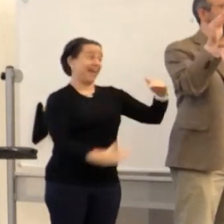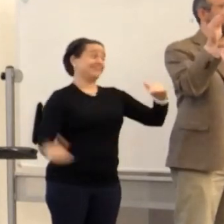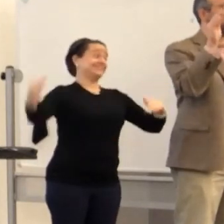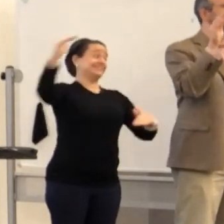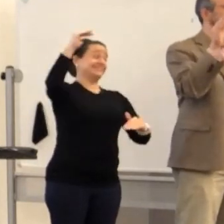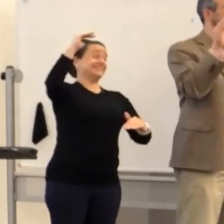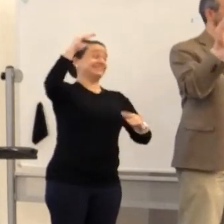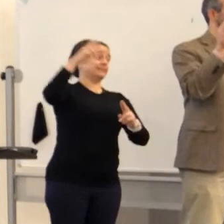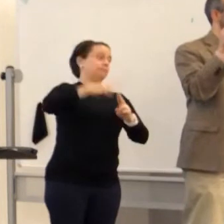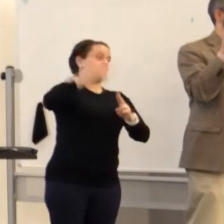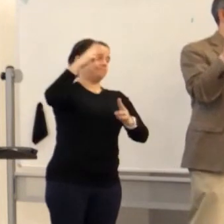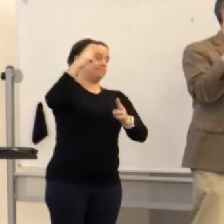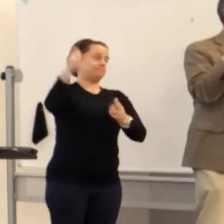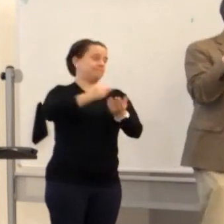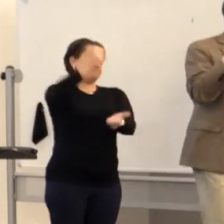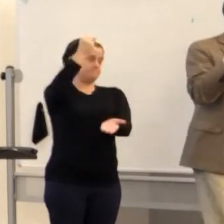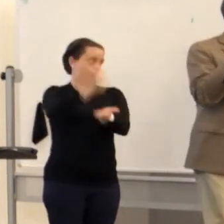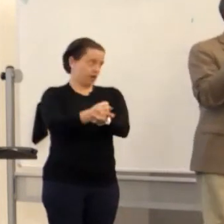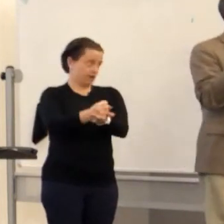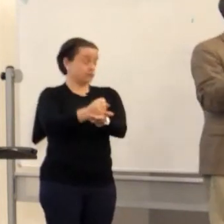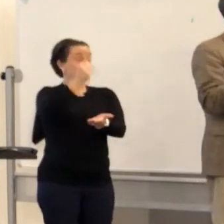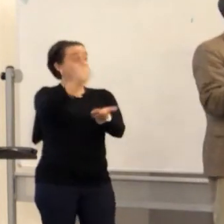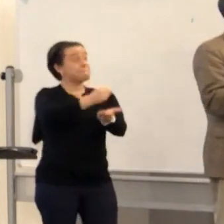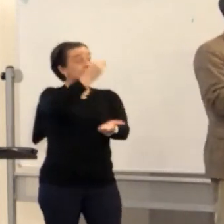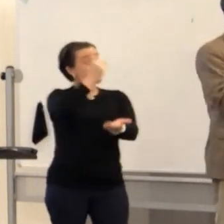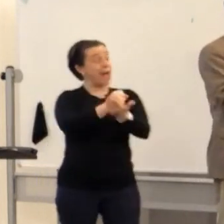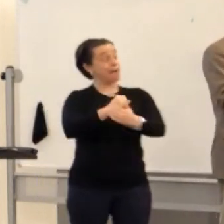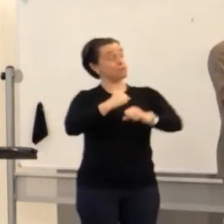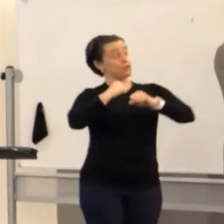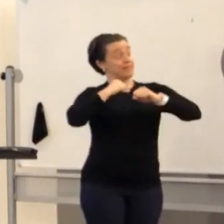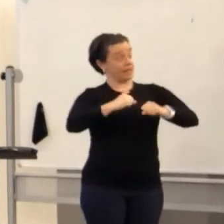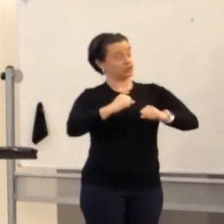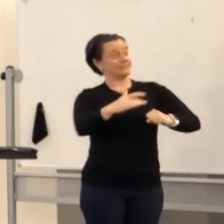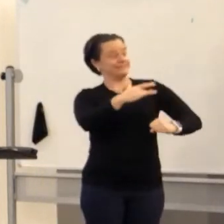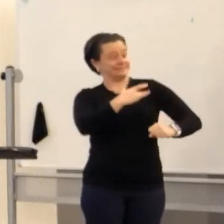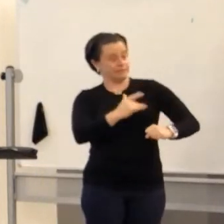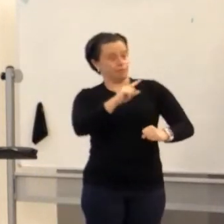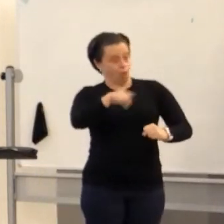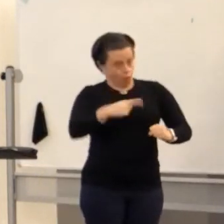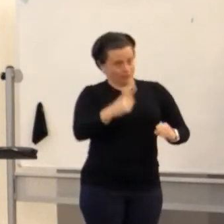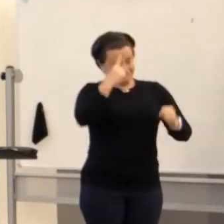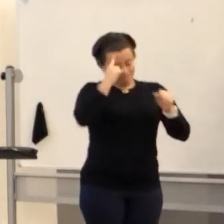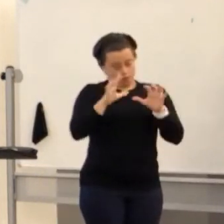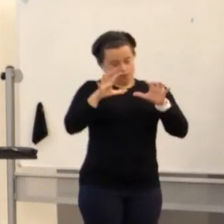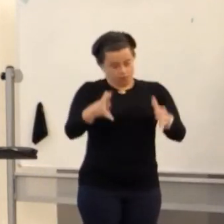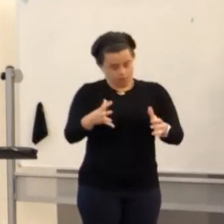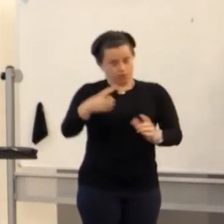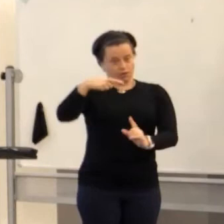So, we usually deserve patent protection for the most significant innovations that will have